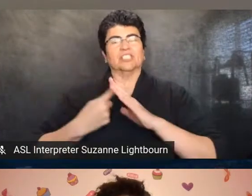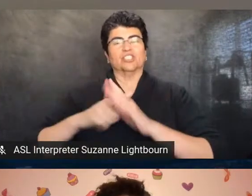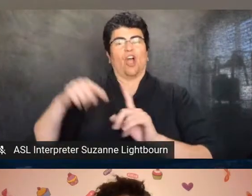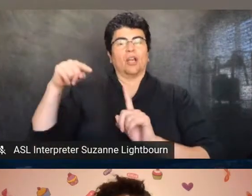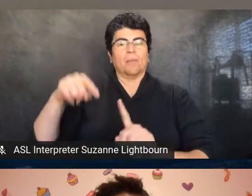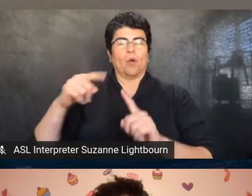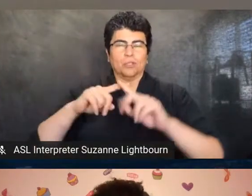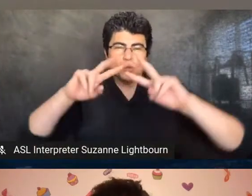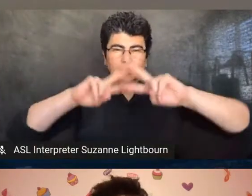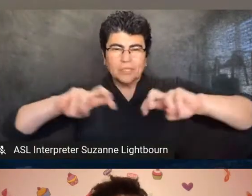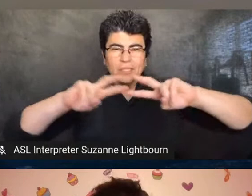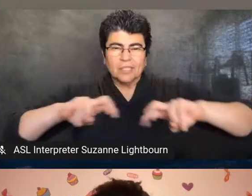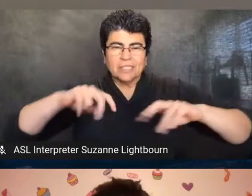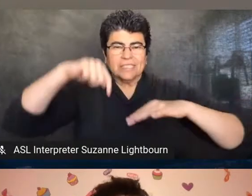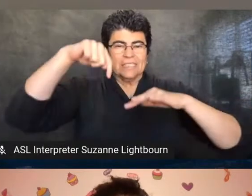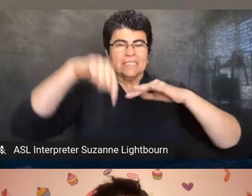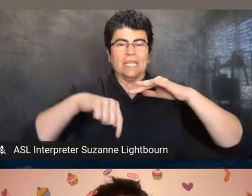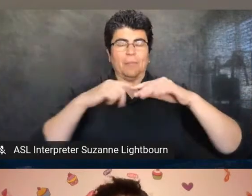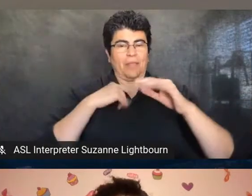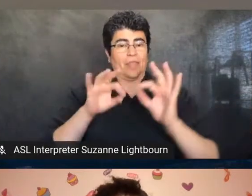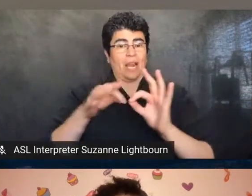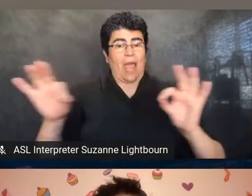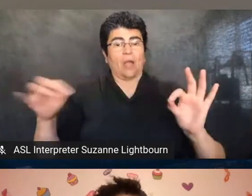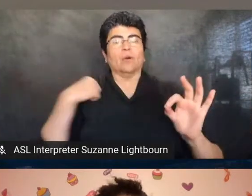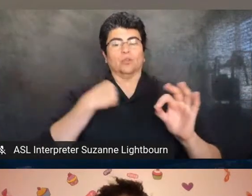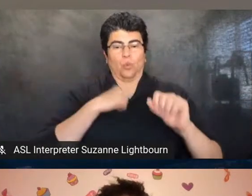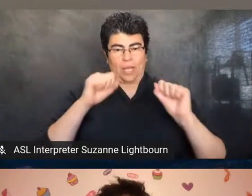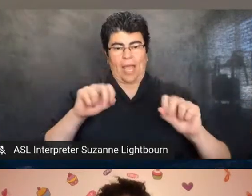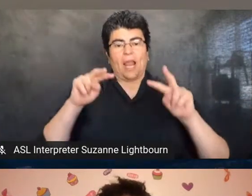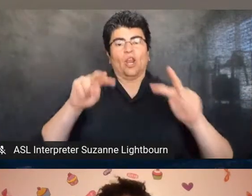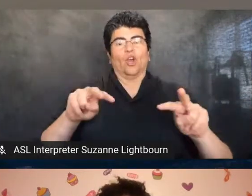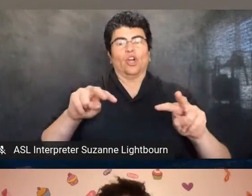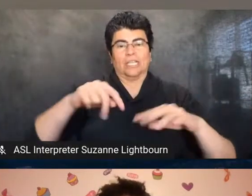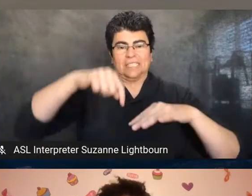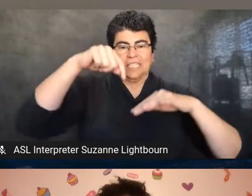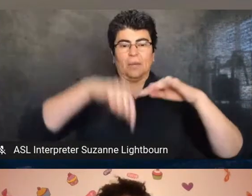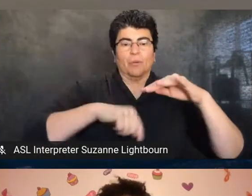With the language, we can look deeper behind the words.